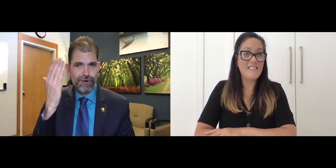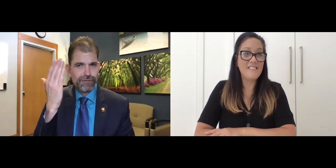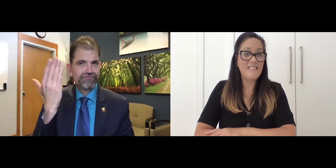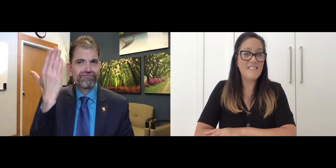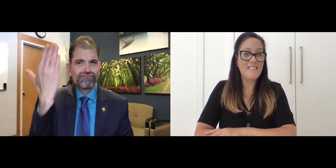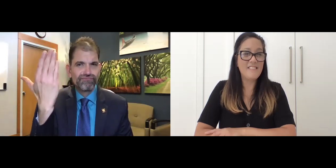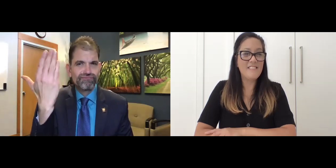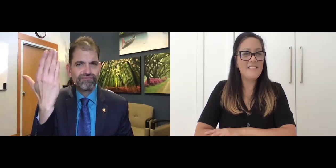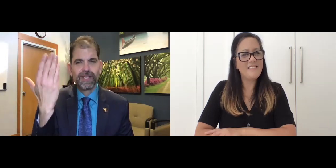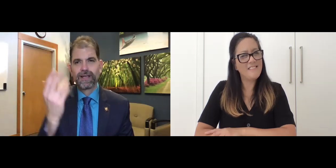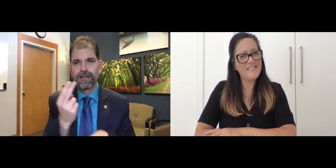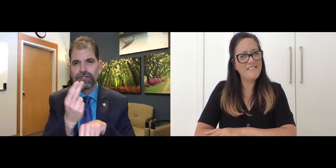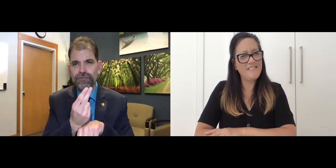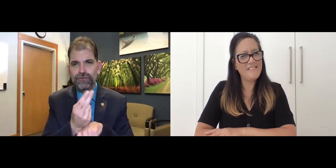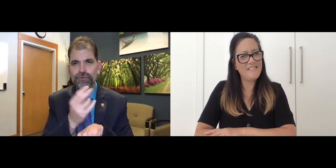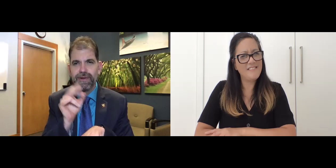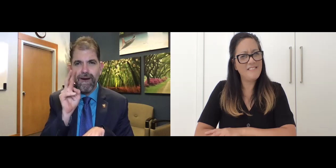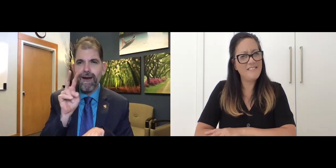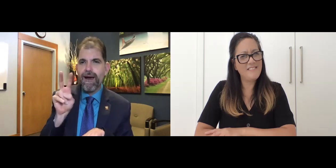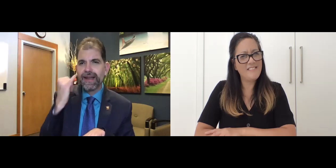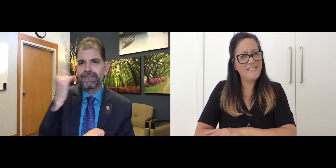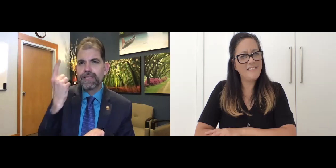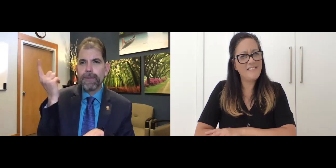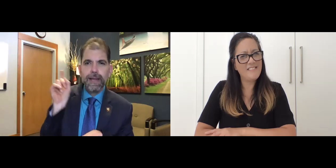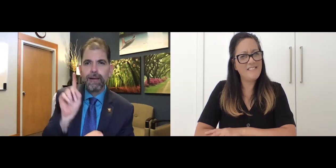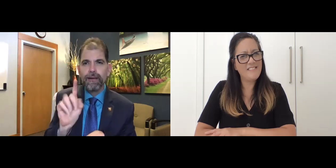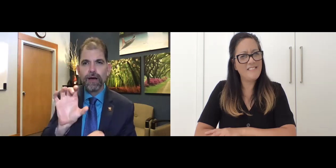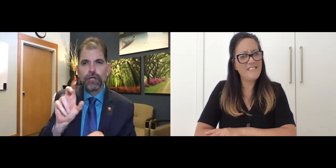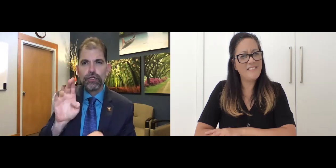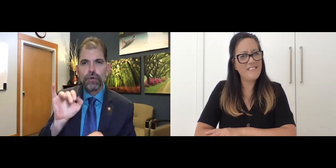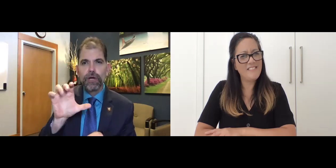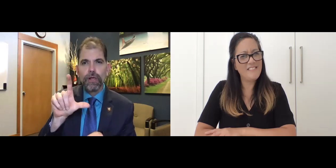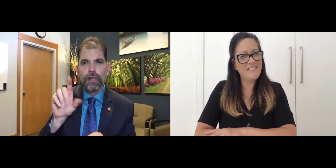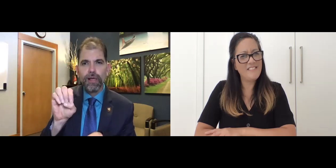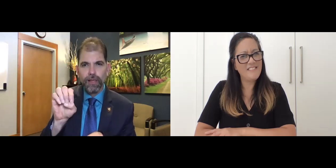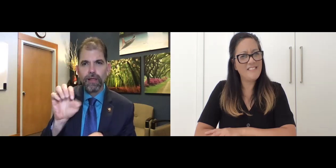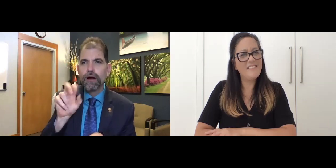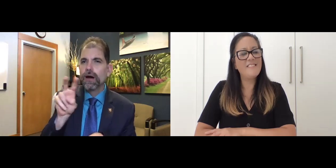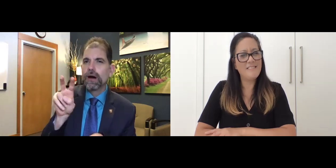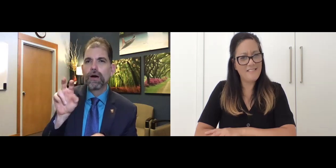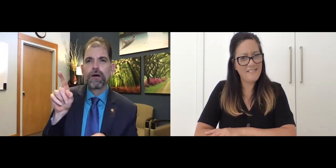that she should just put a mirror on her stool and so when people come up